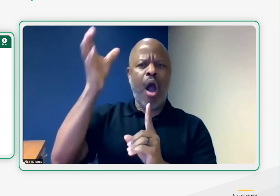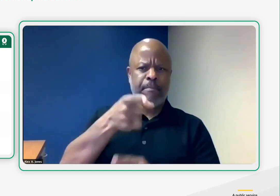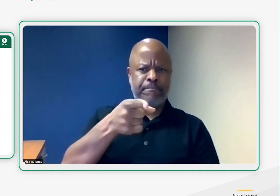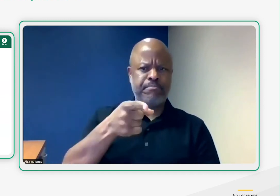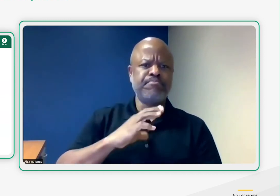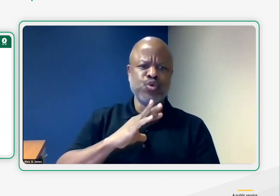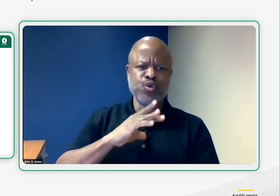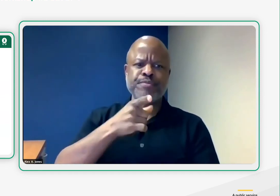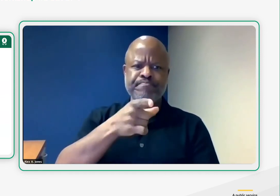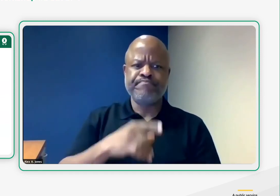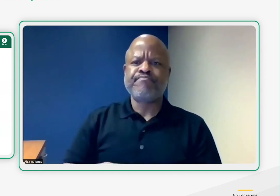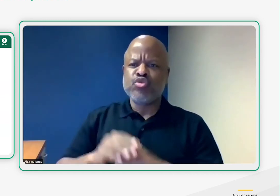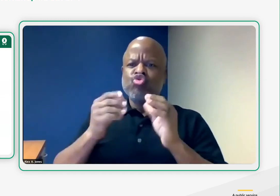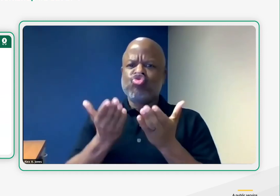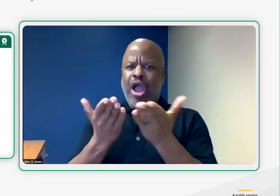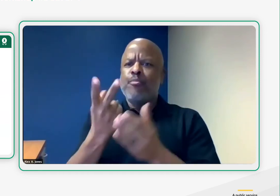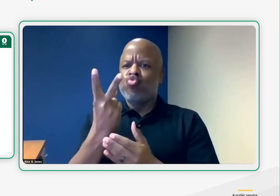And so, the concepts that are discussed are really cool.